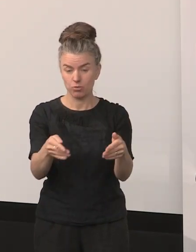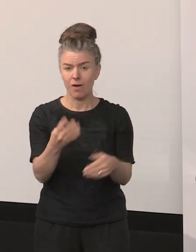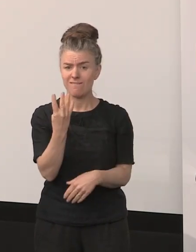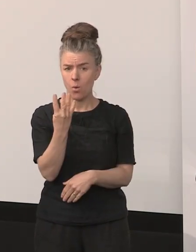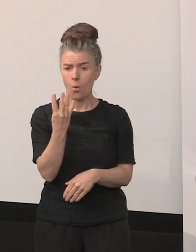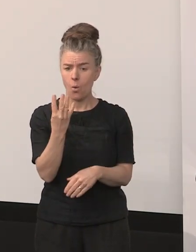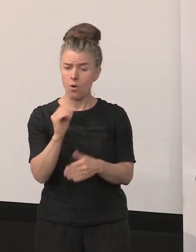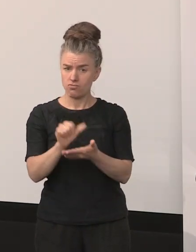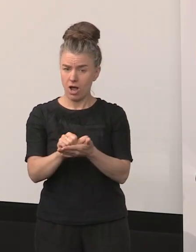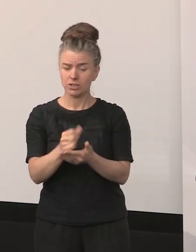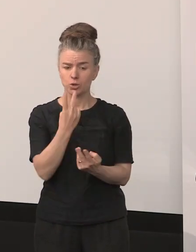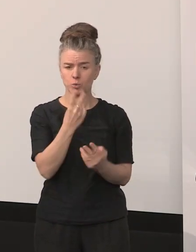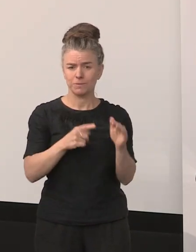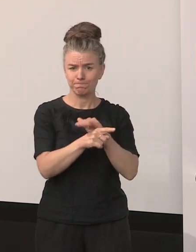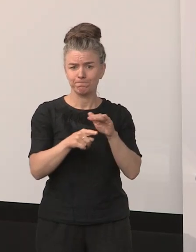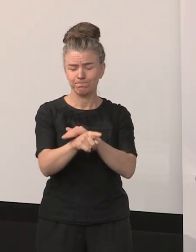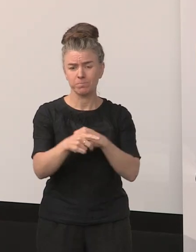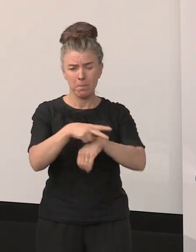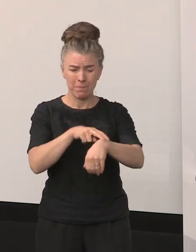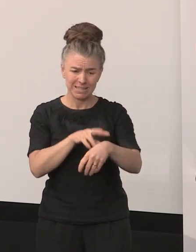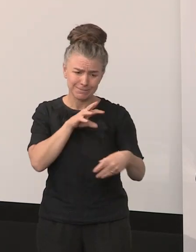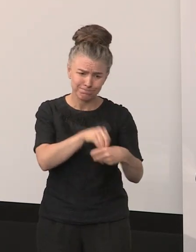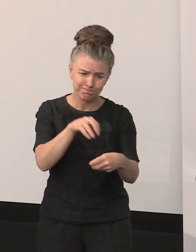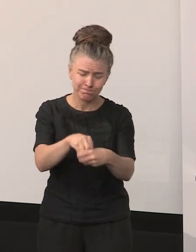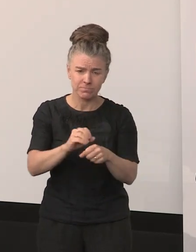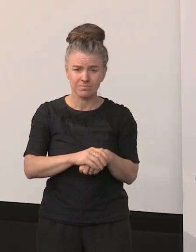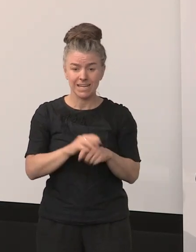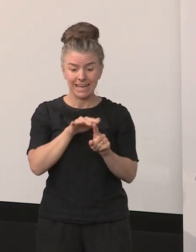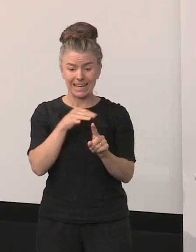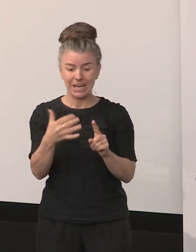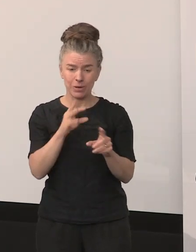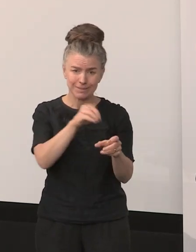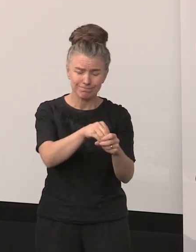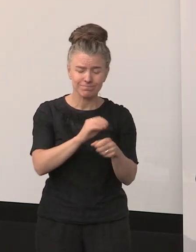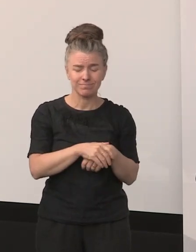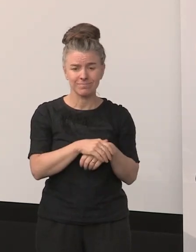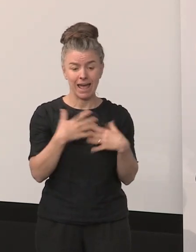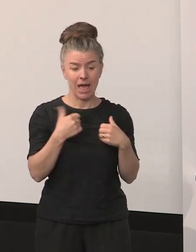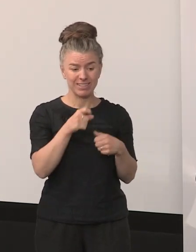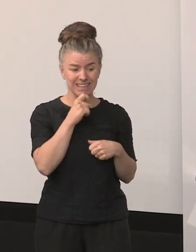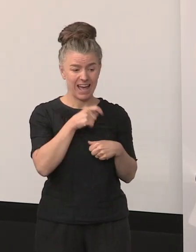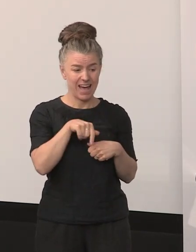not all six that went to the funeral - four went back. There was a huge effort that